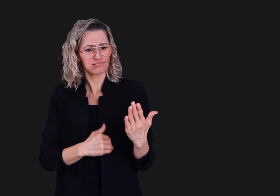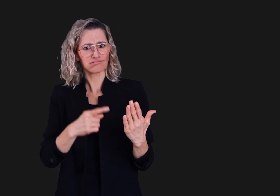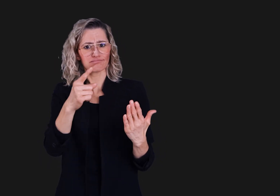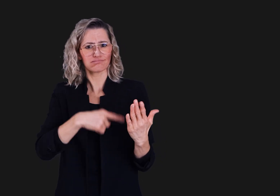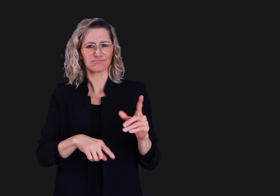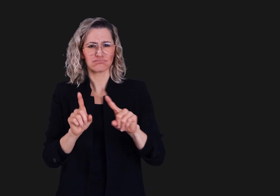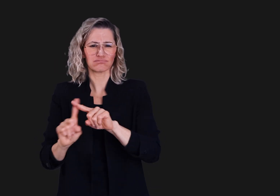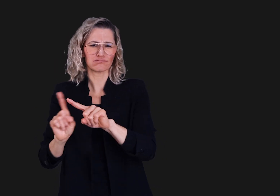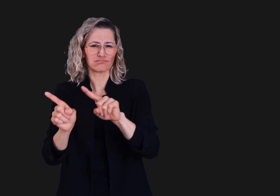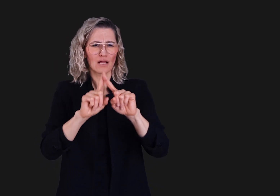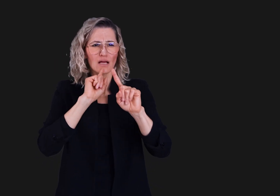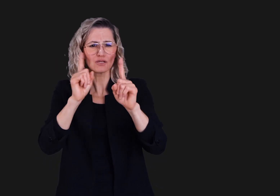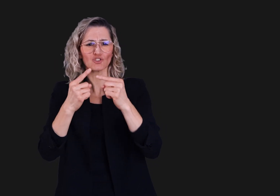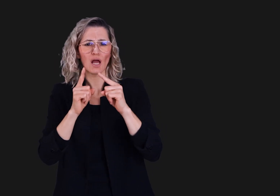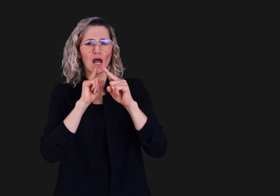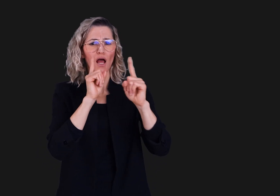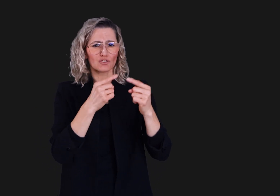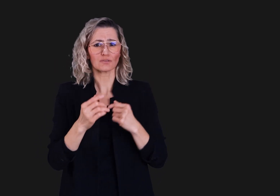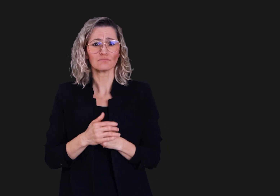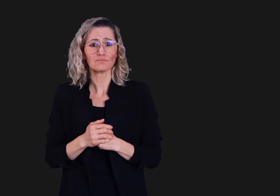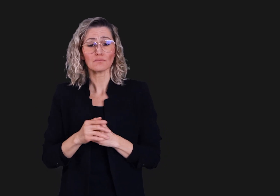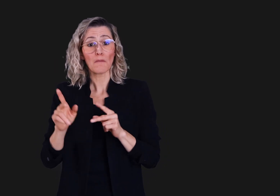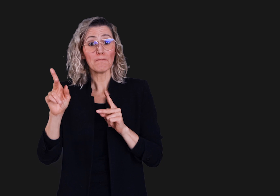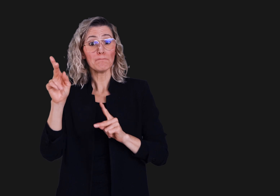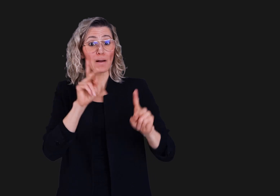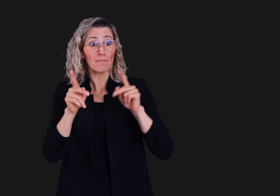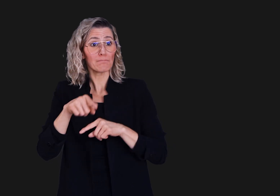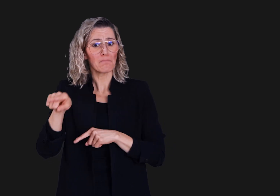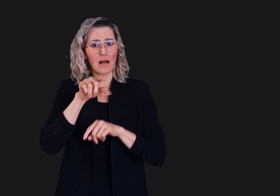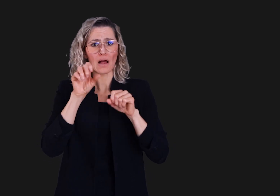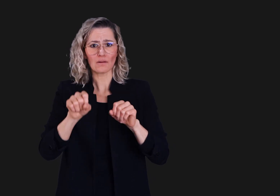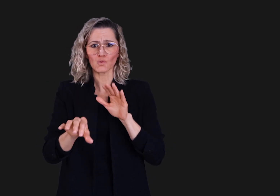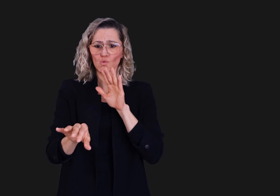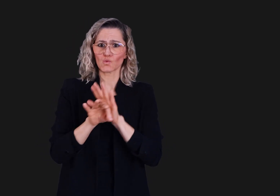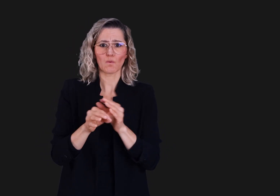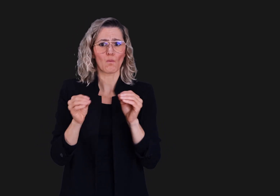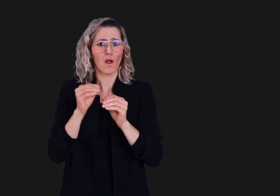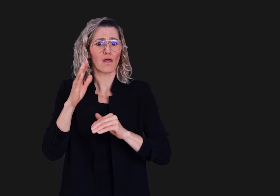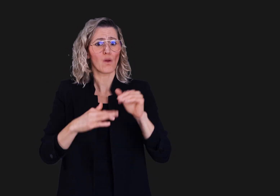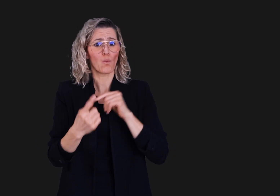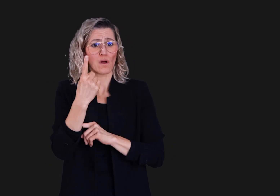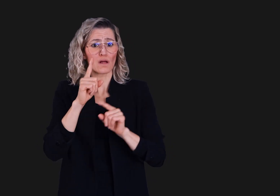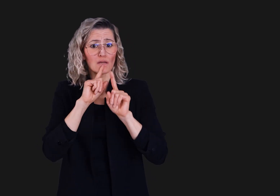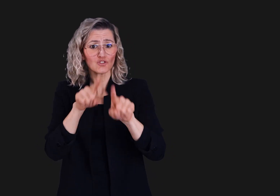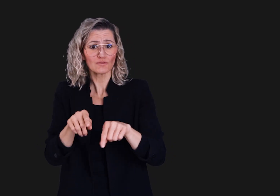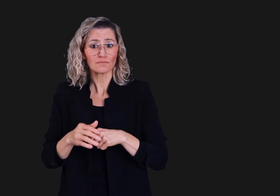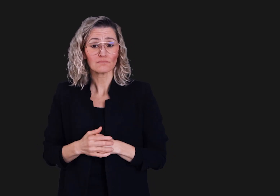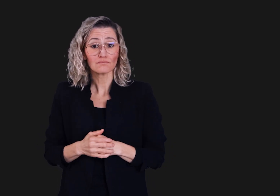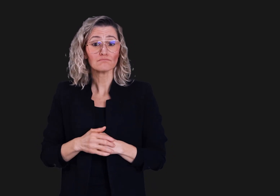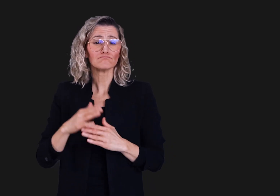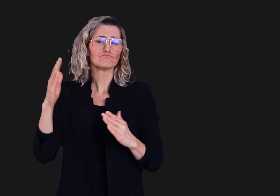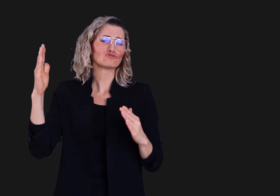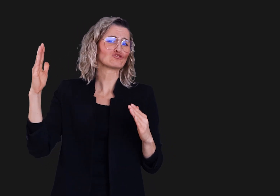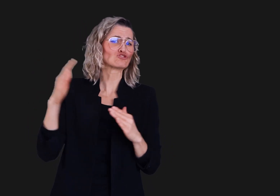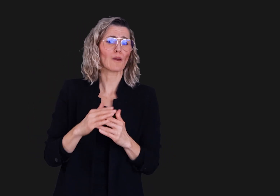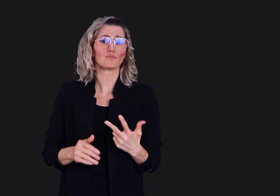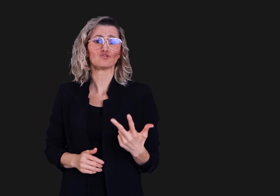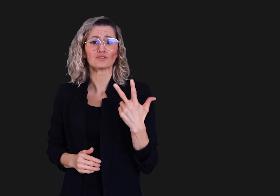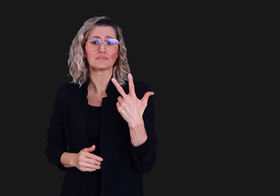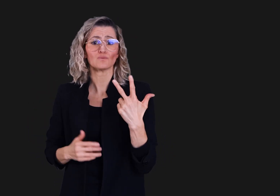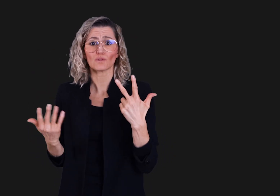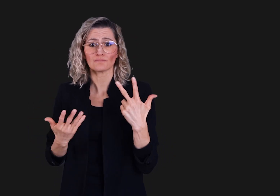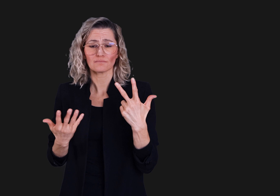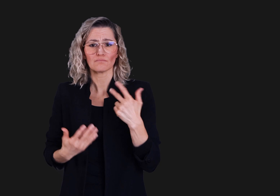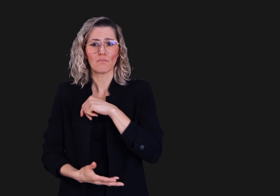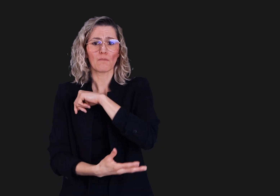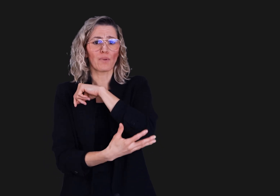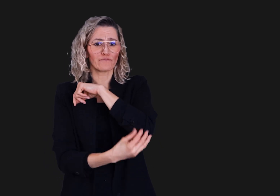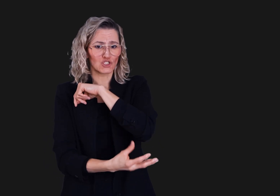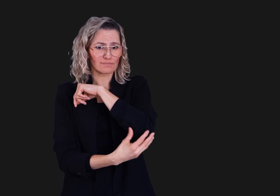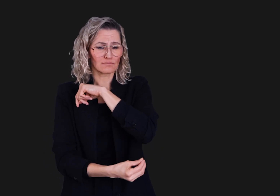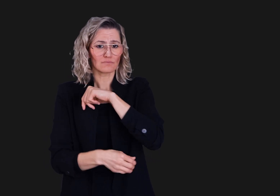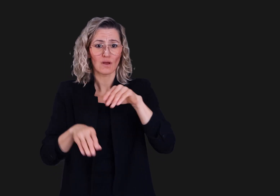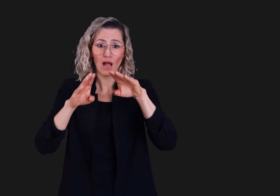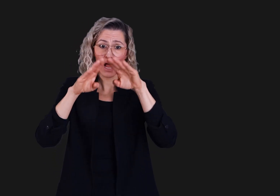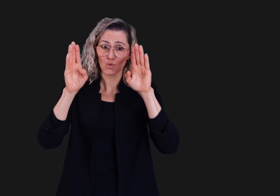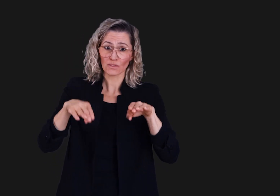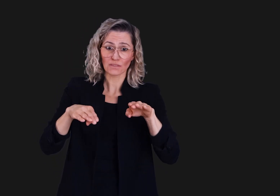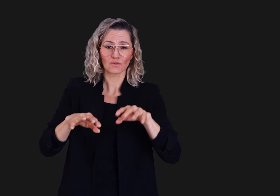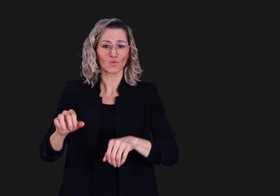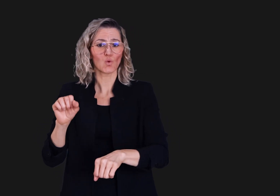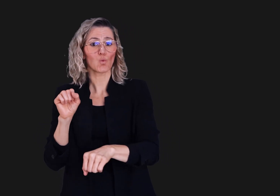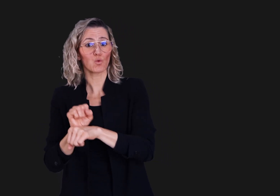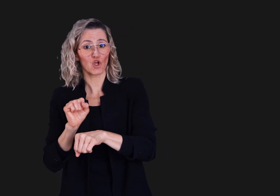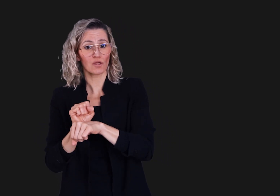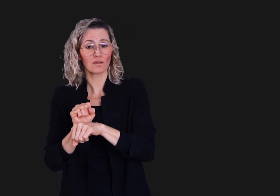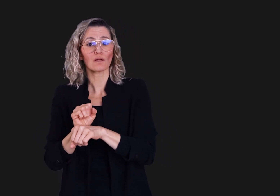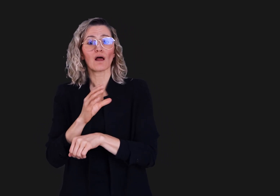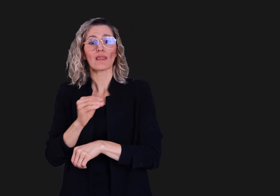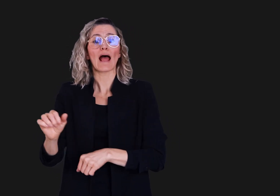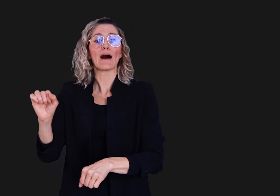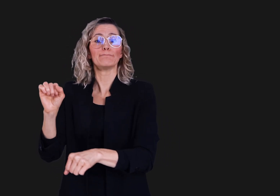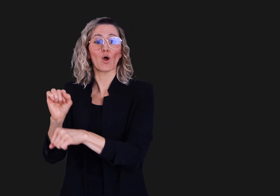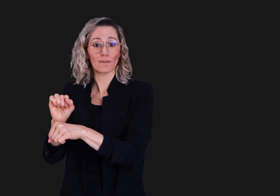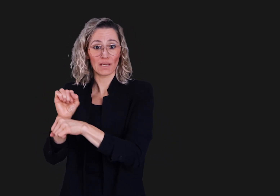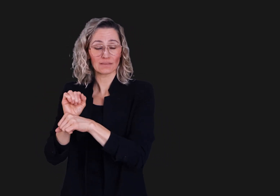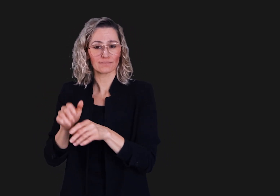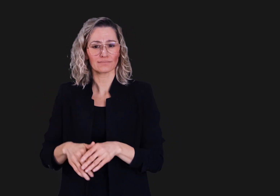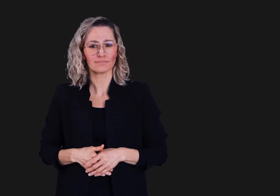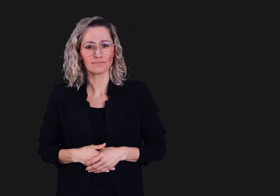People could choose more than one answer from a list. The top three were poverty, housing, and work and employment.